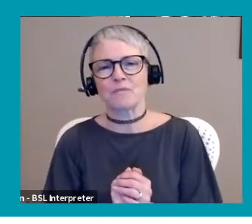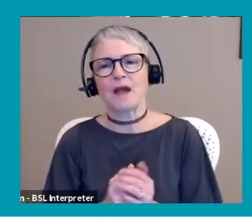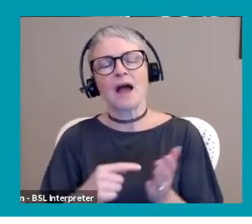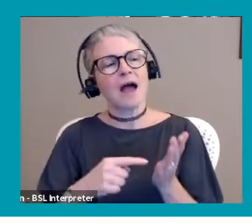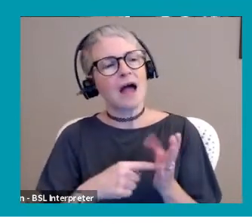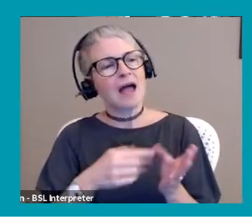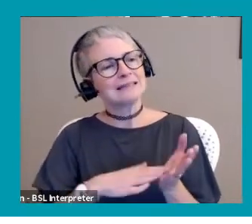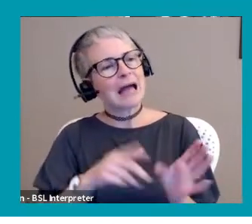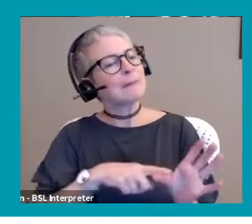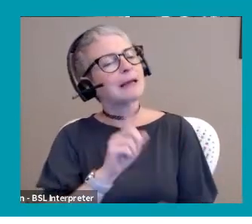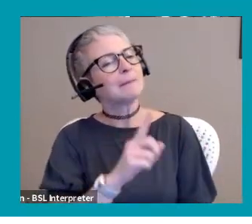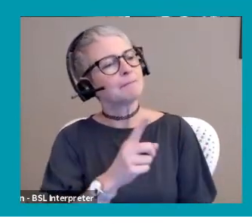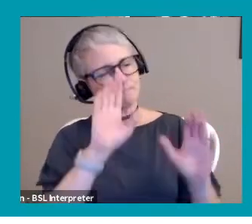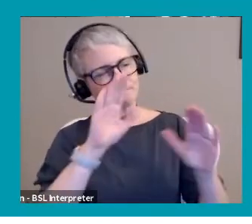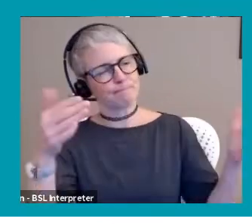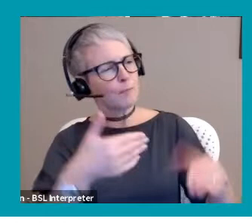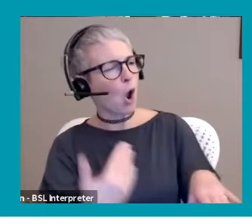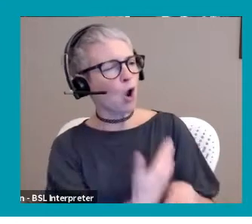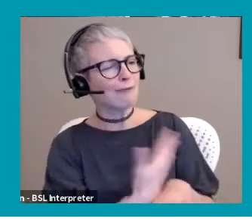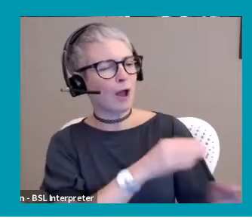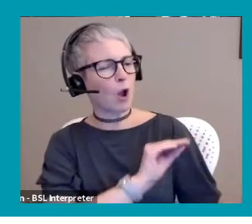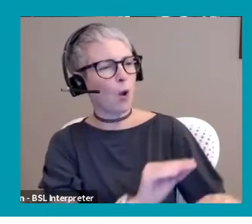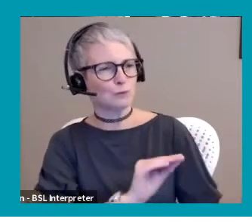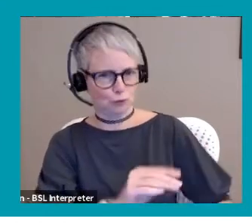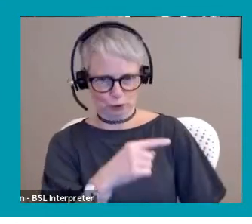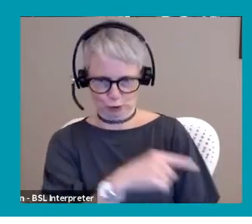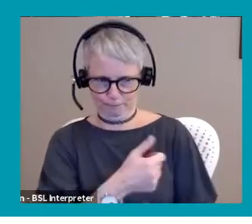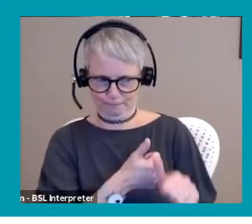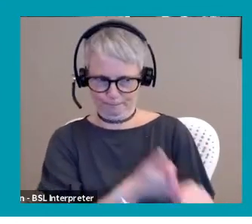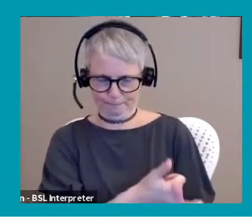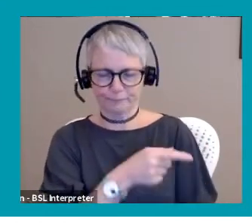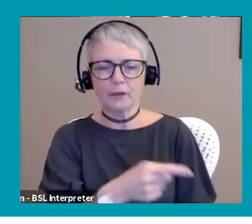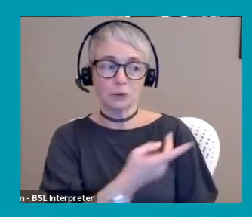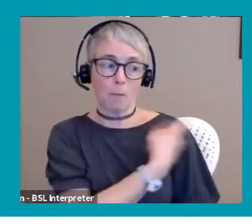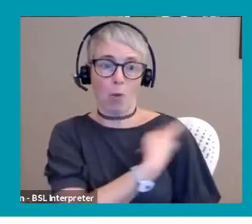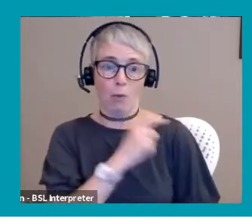coach and we're going to step you through how to build a winning job